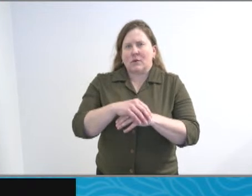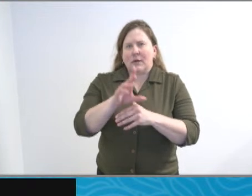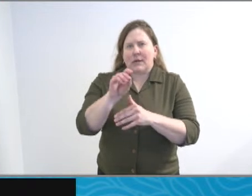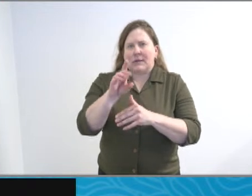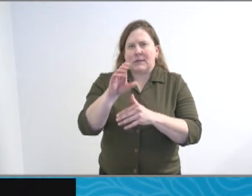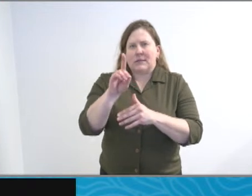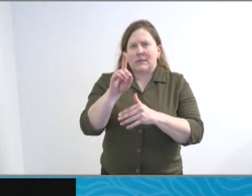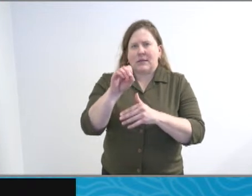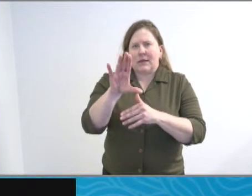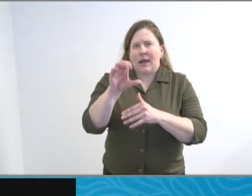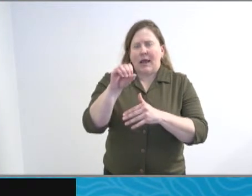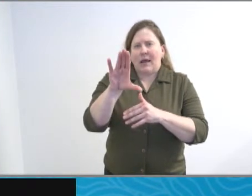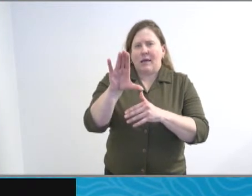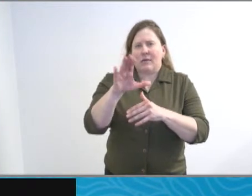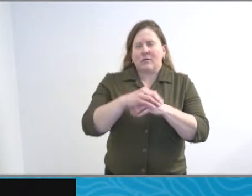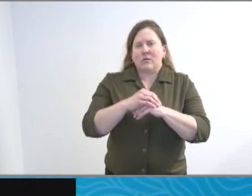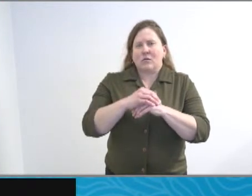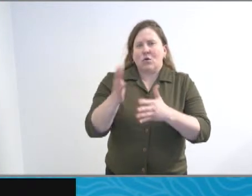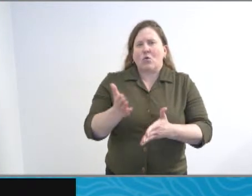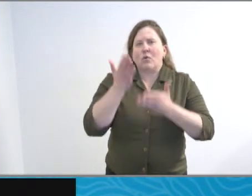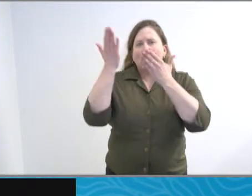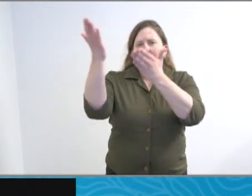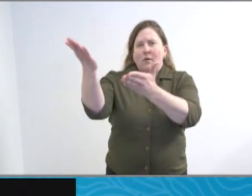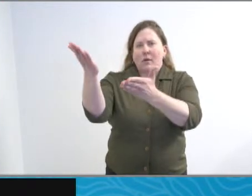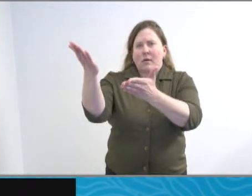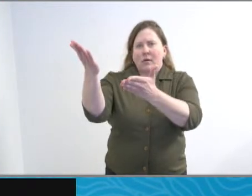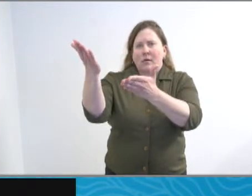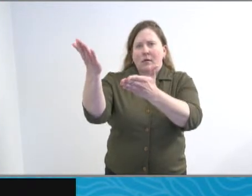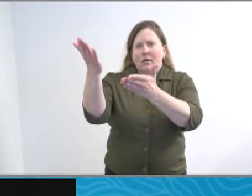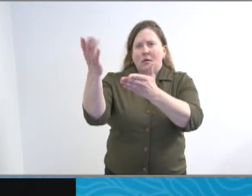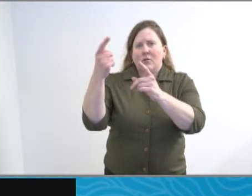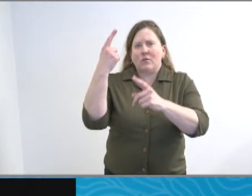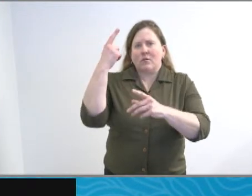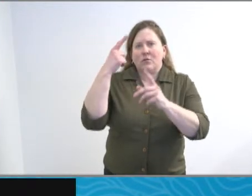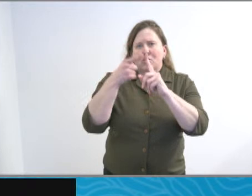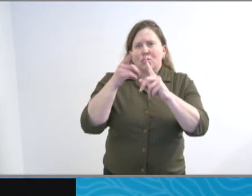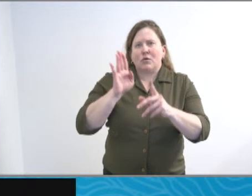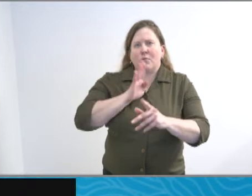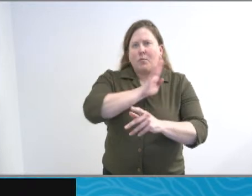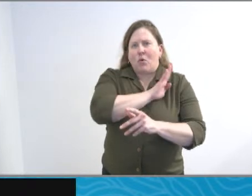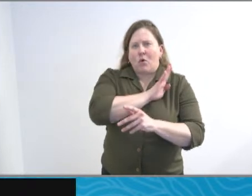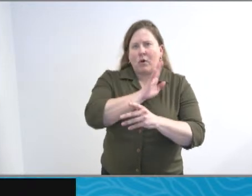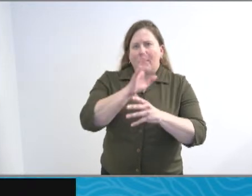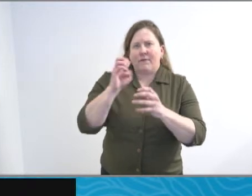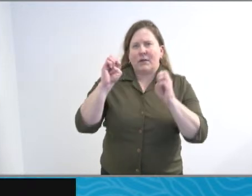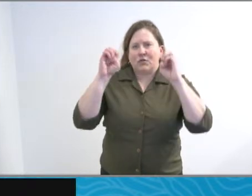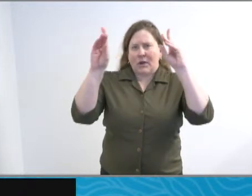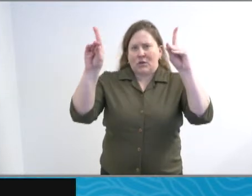we do make recommendations to our board of education related to parental involvement funds.